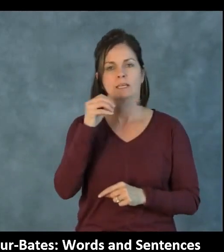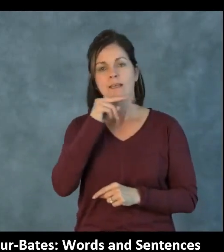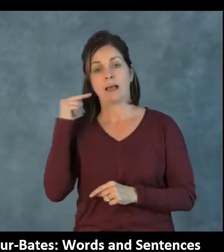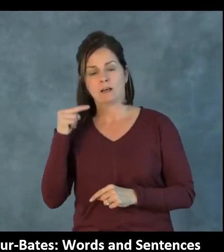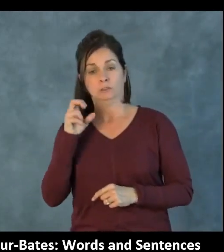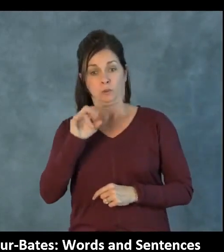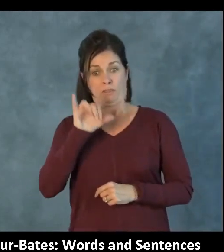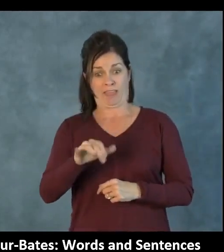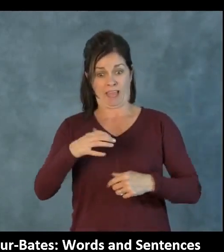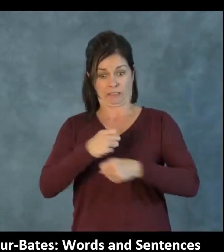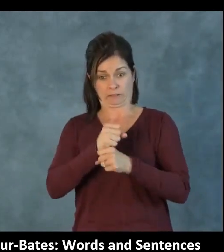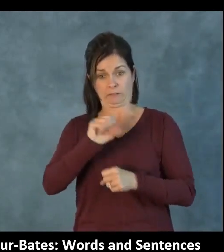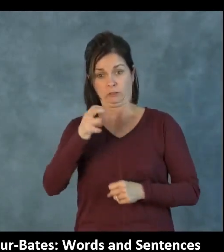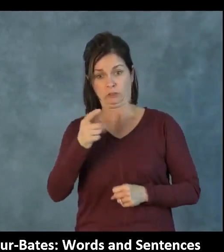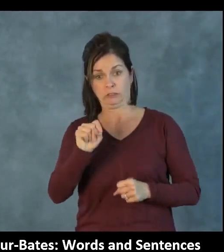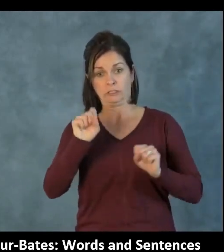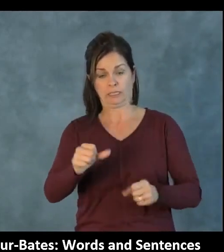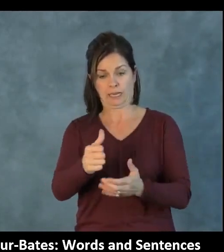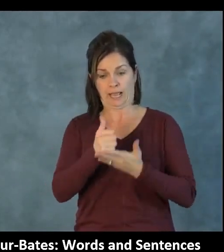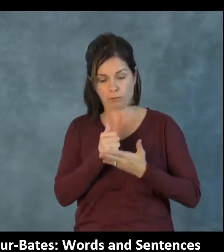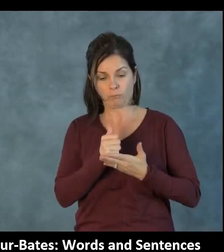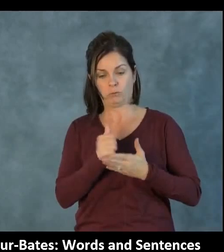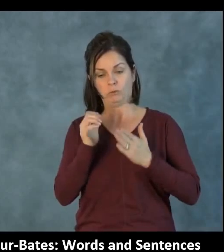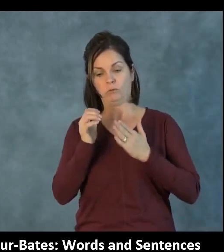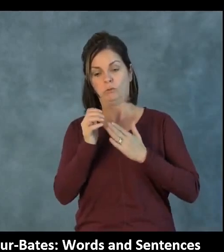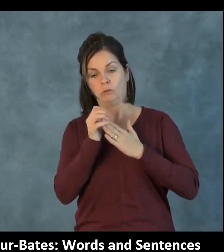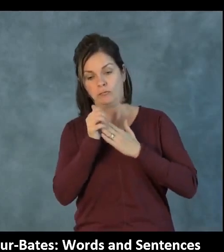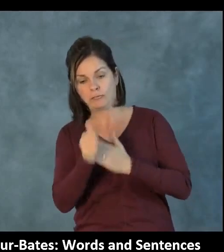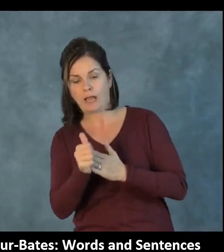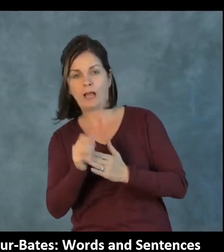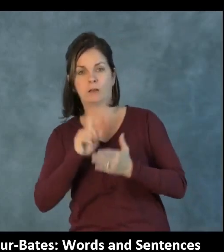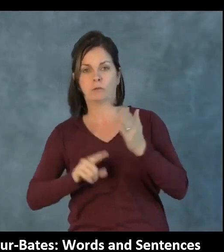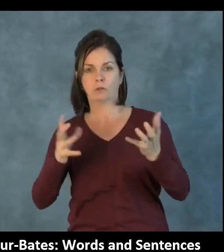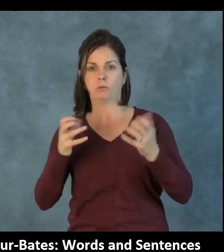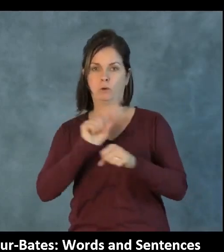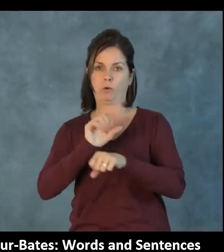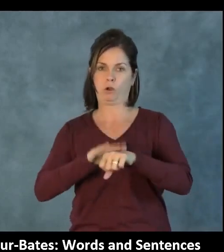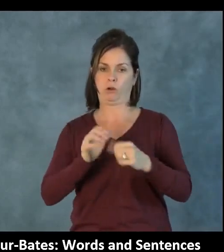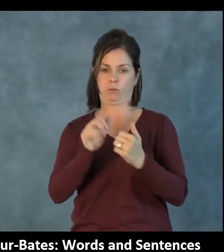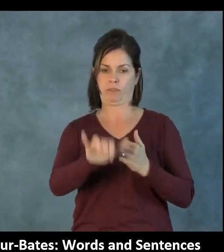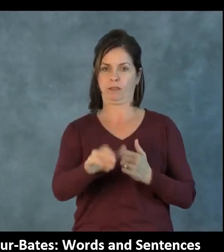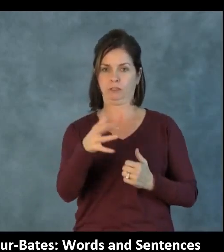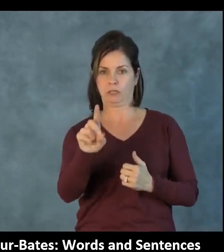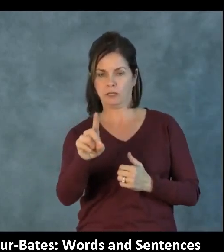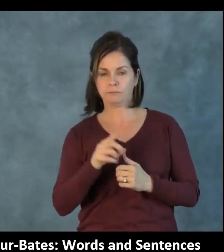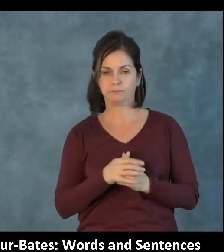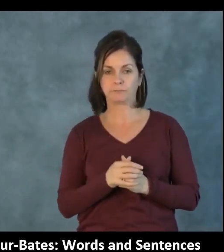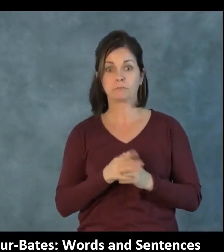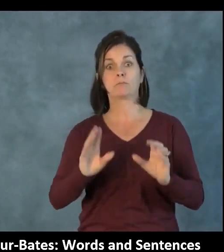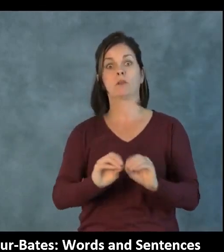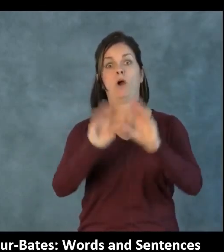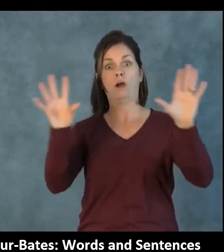That can help guide what sorts of things you would want to work on with him. Obviously, one of the first things, we see we need